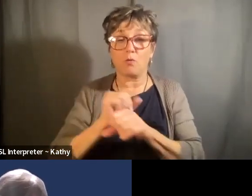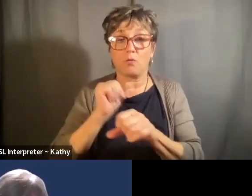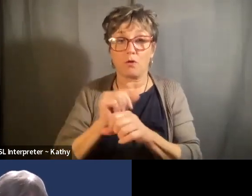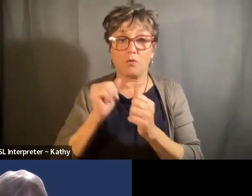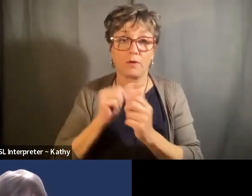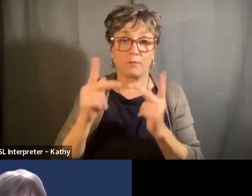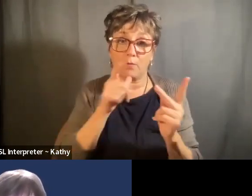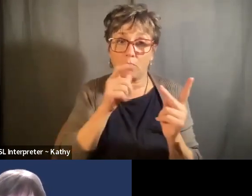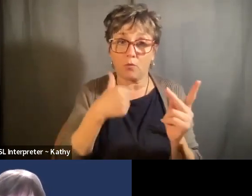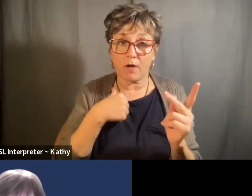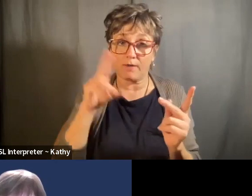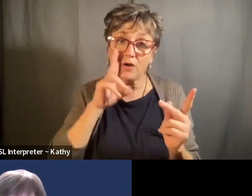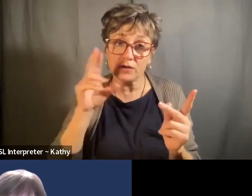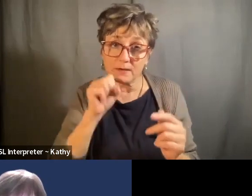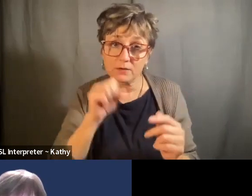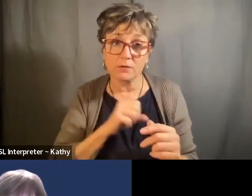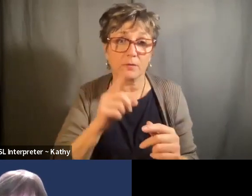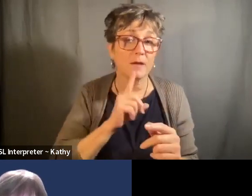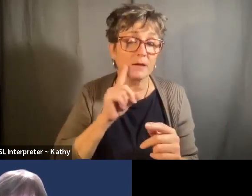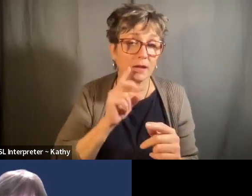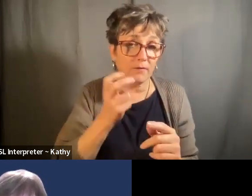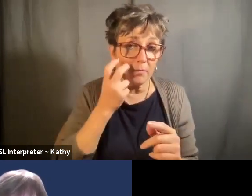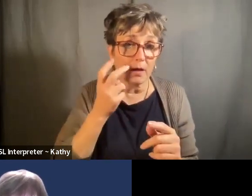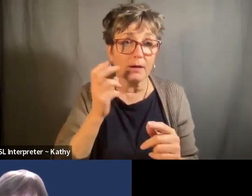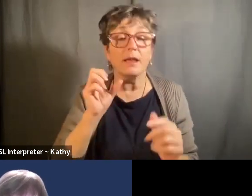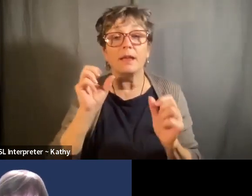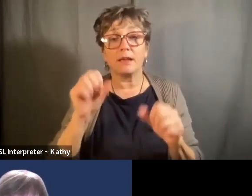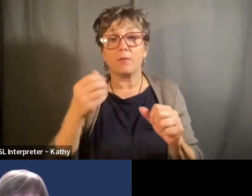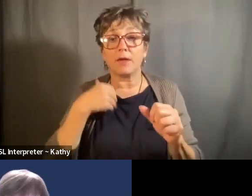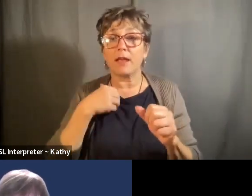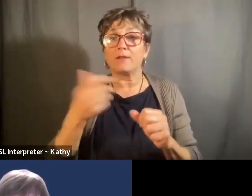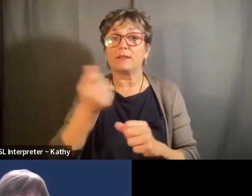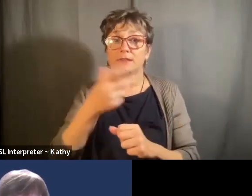add multiple patients or people with multiple disabilities all under one account as we will